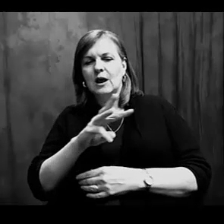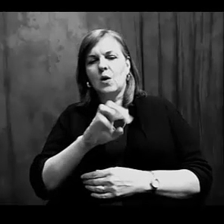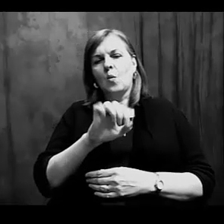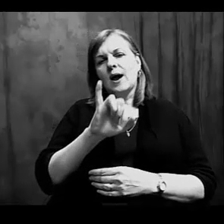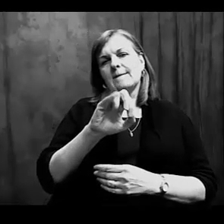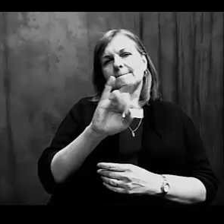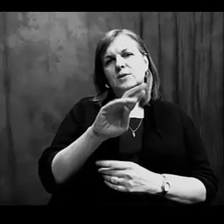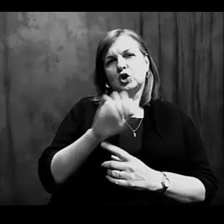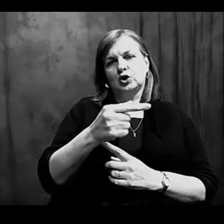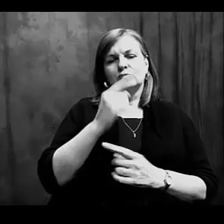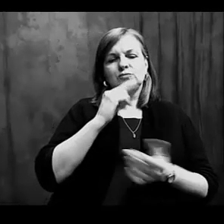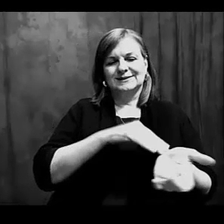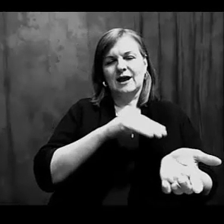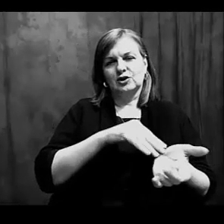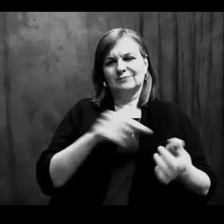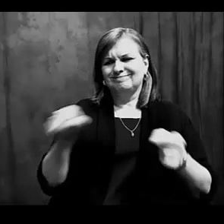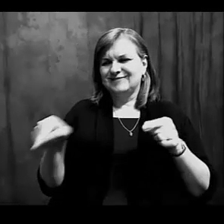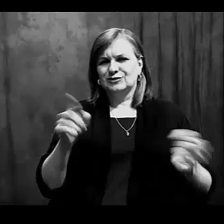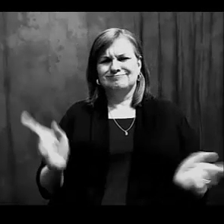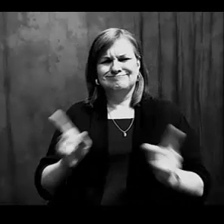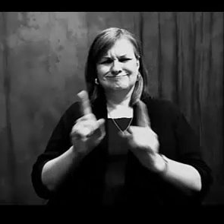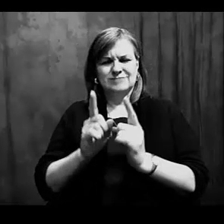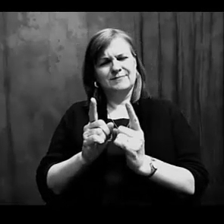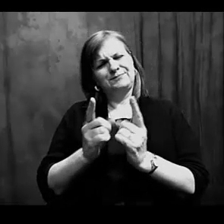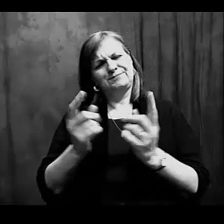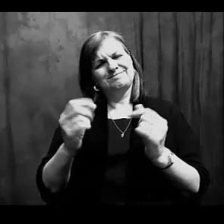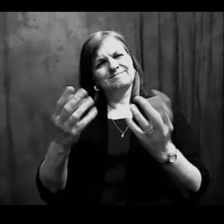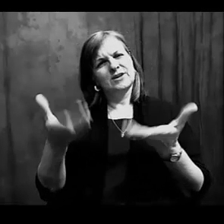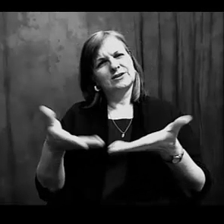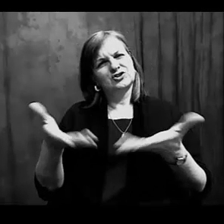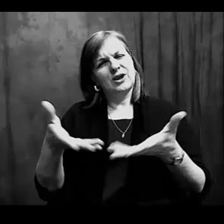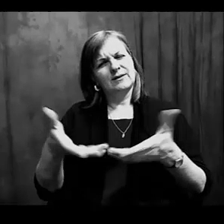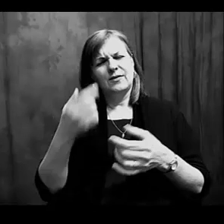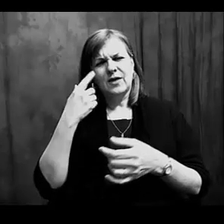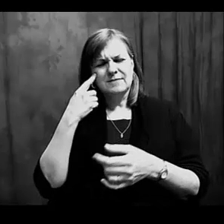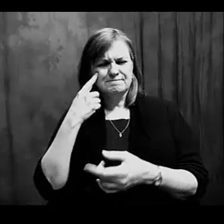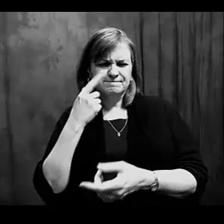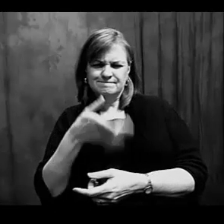Physician. and they got together and said - hey, ya know